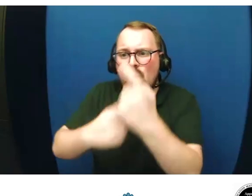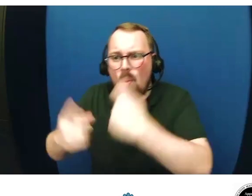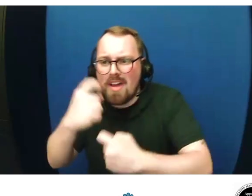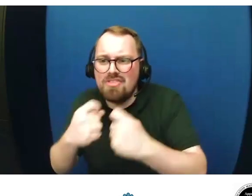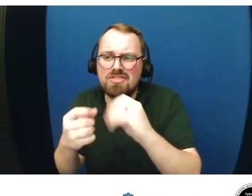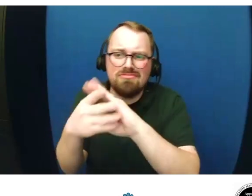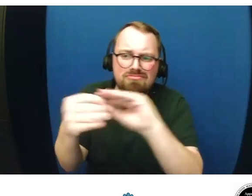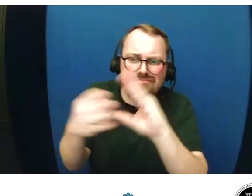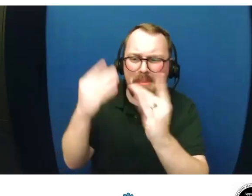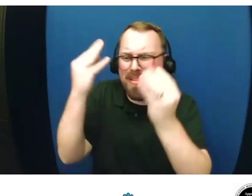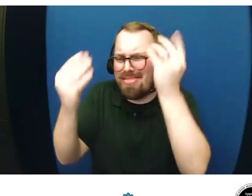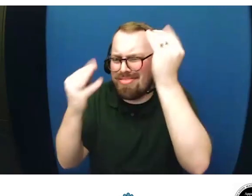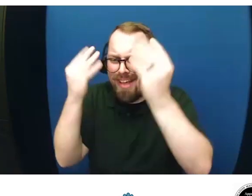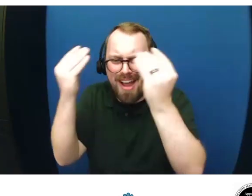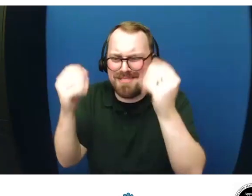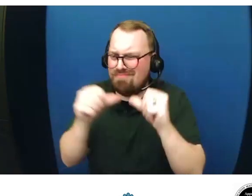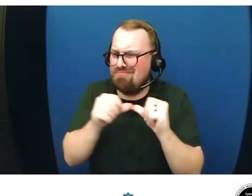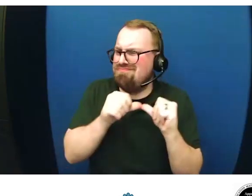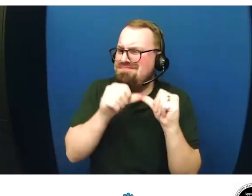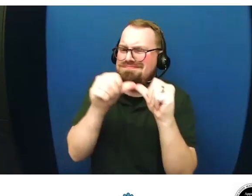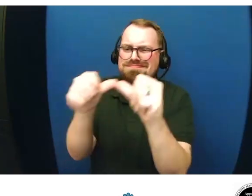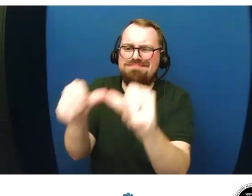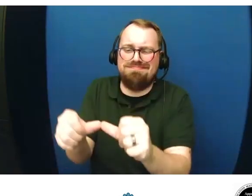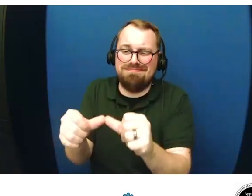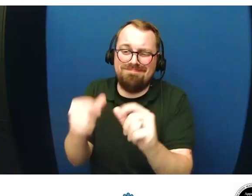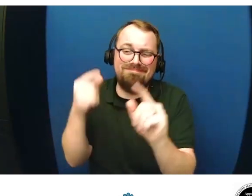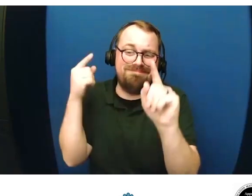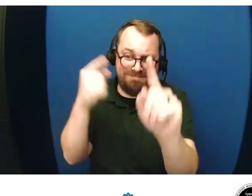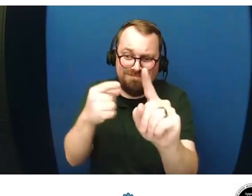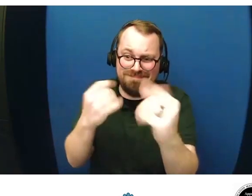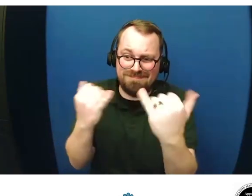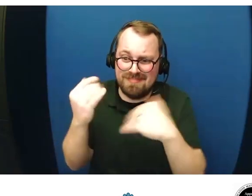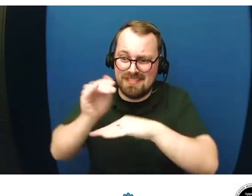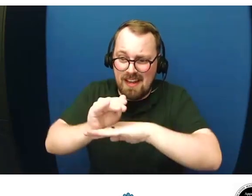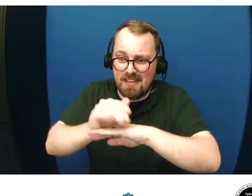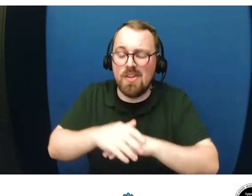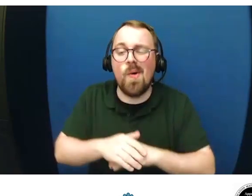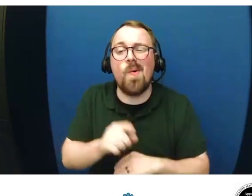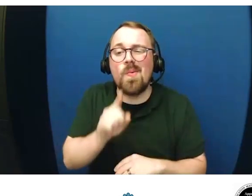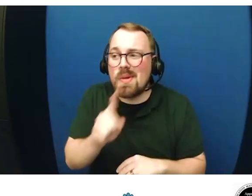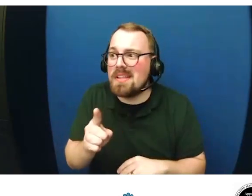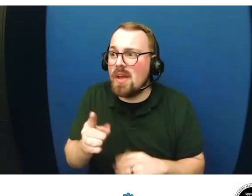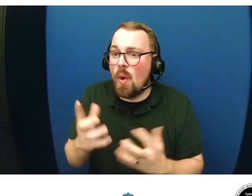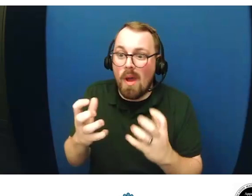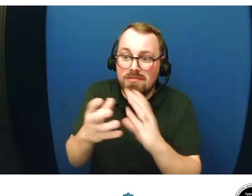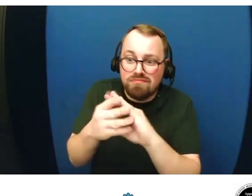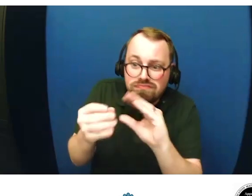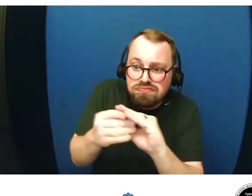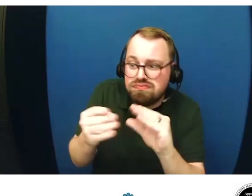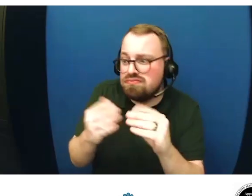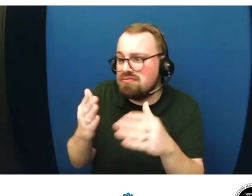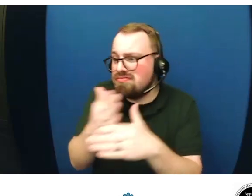comments and thoughts all throughout. So please, anything that you want to share or want us to